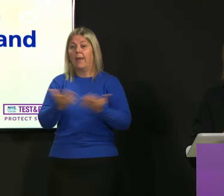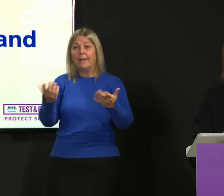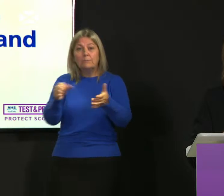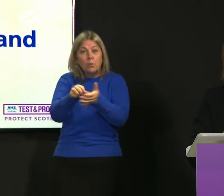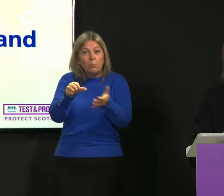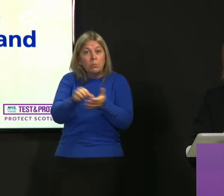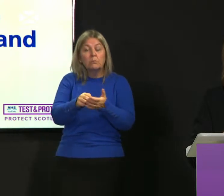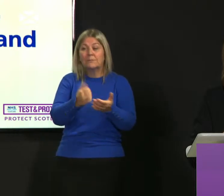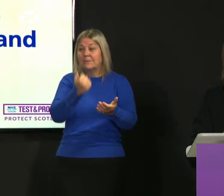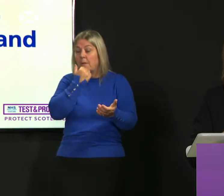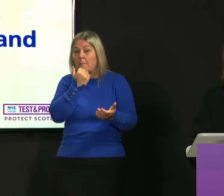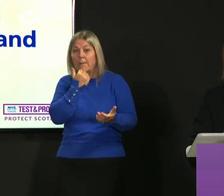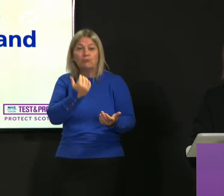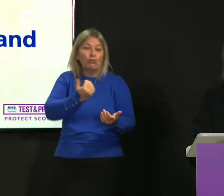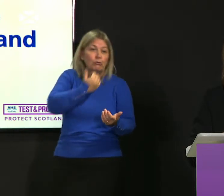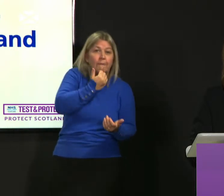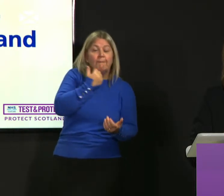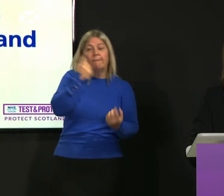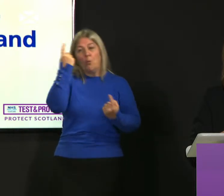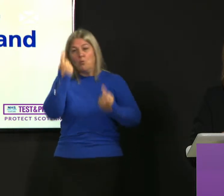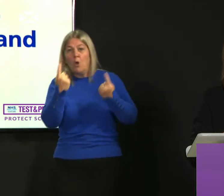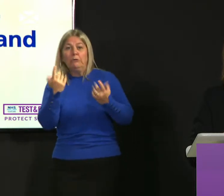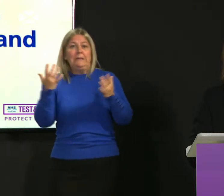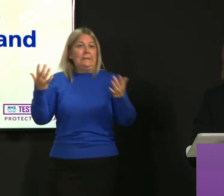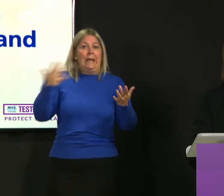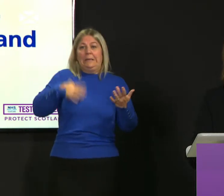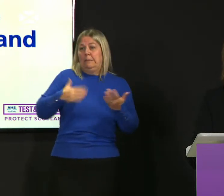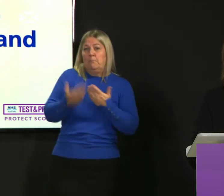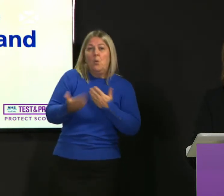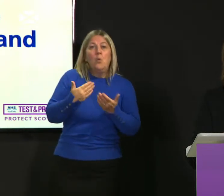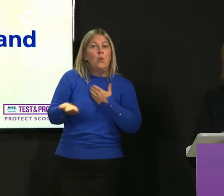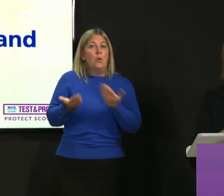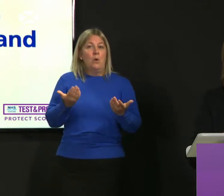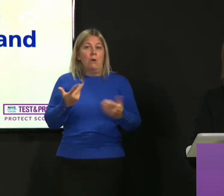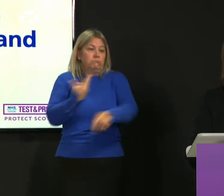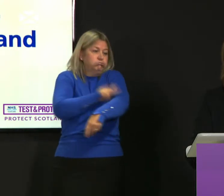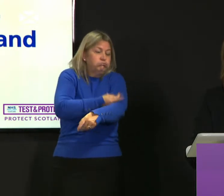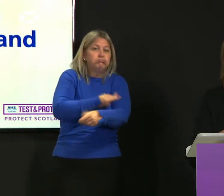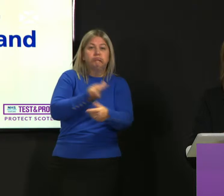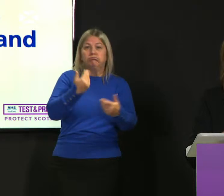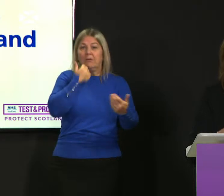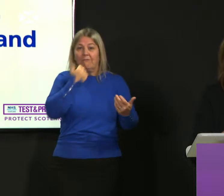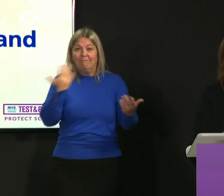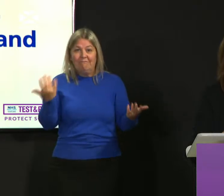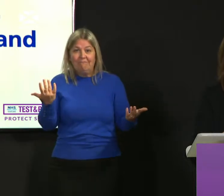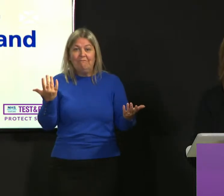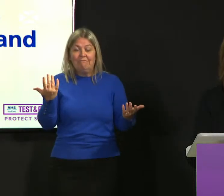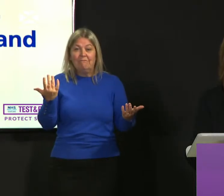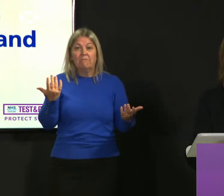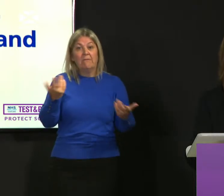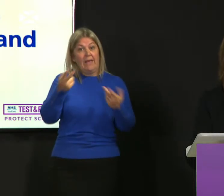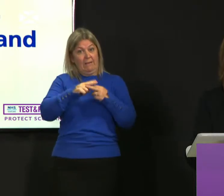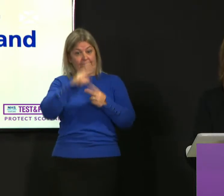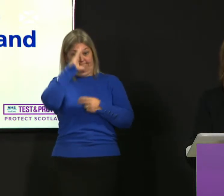board about worrying that they don't have enough vaccine supply, again if we know about that we can